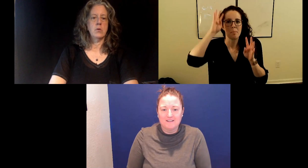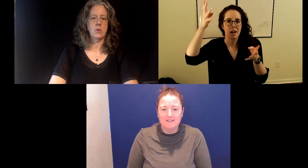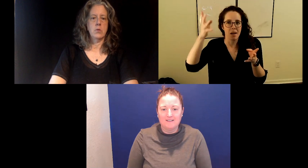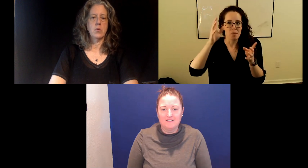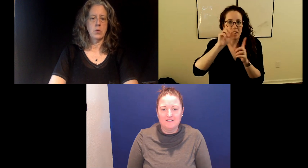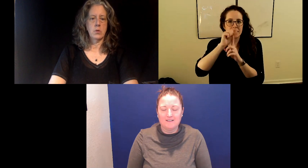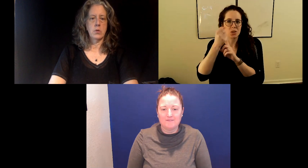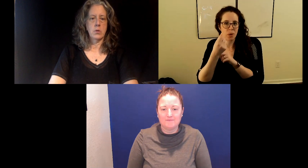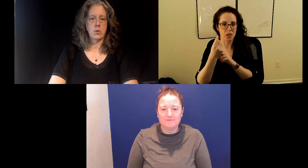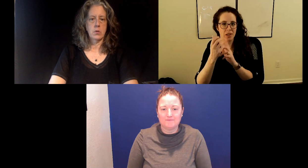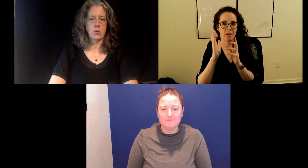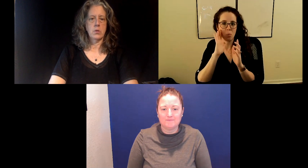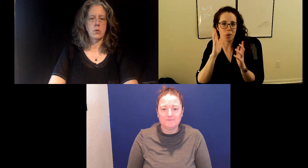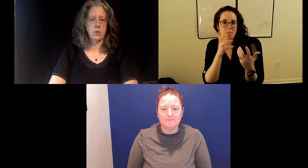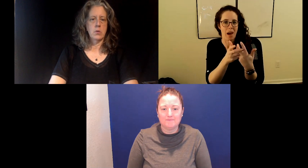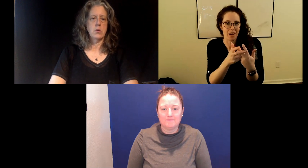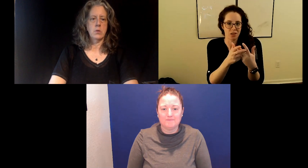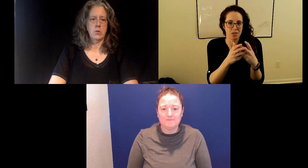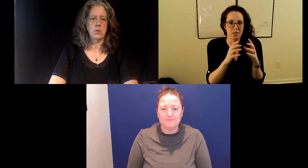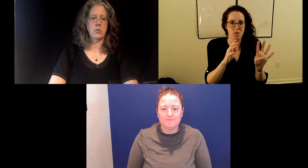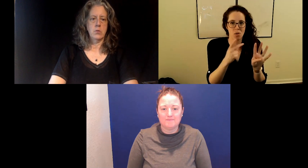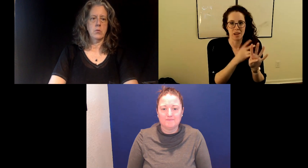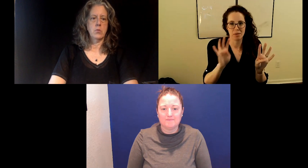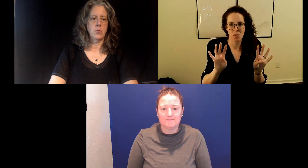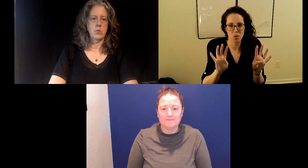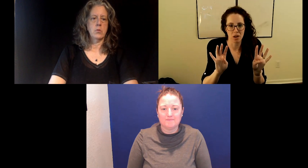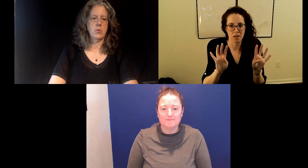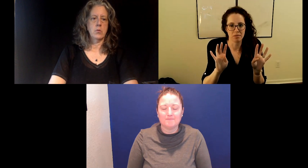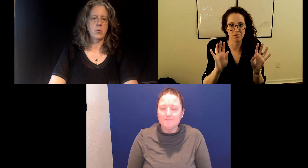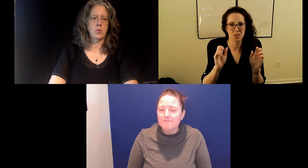there's something at the end i've seen that where they've had made up situations where they have to